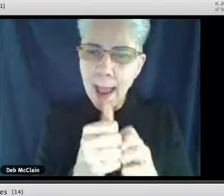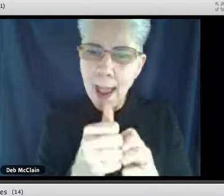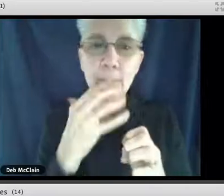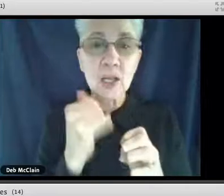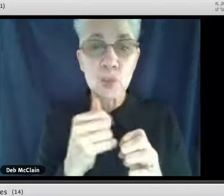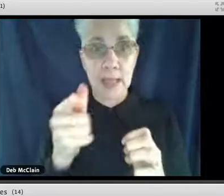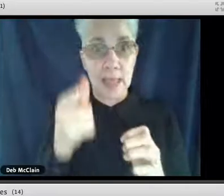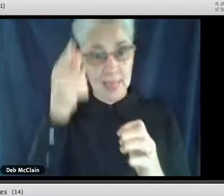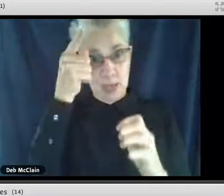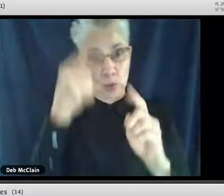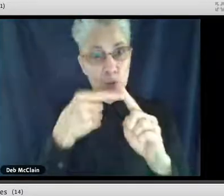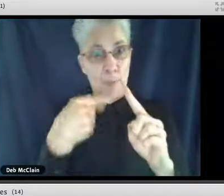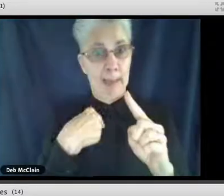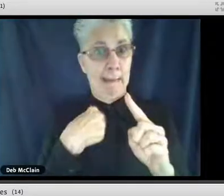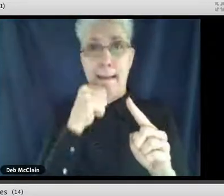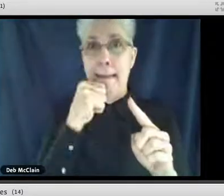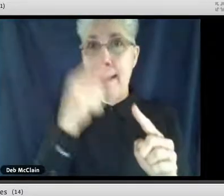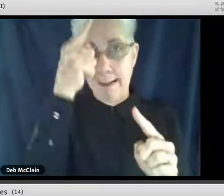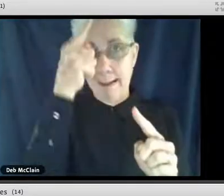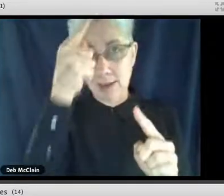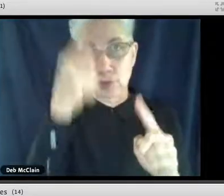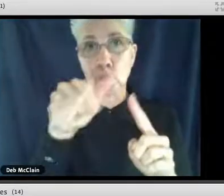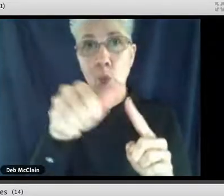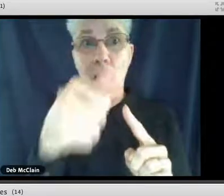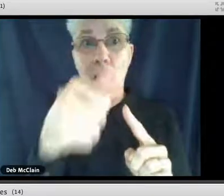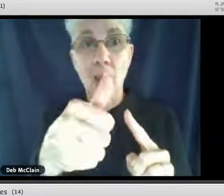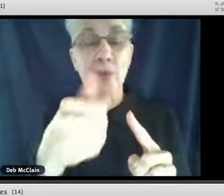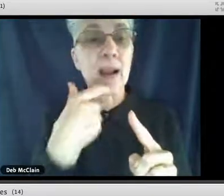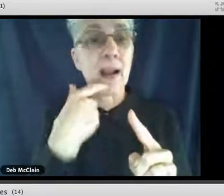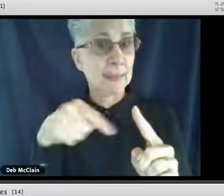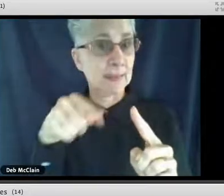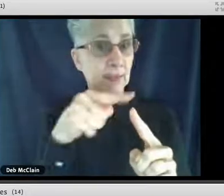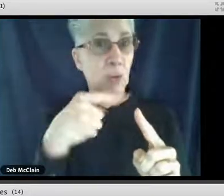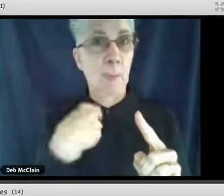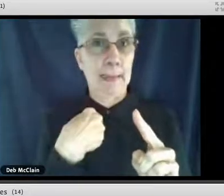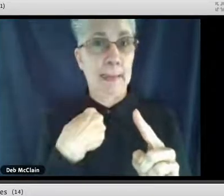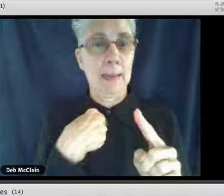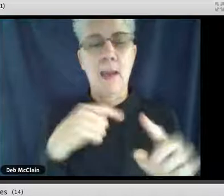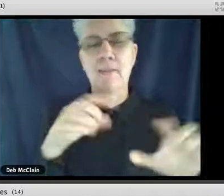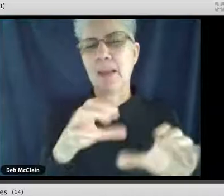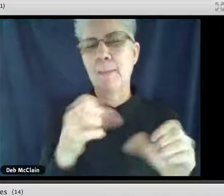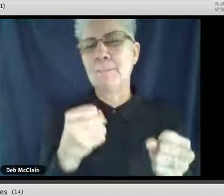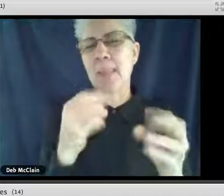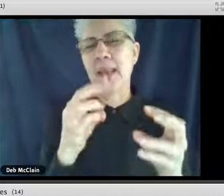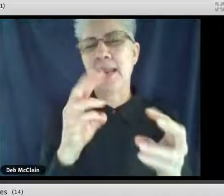is not logical to other people, and I can tell you, I've done many websites for many libraries,